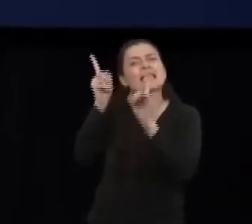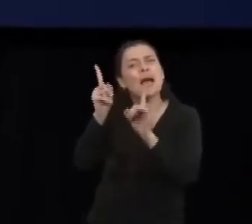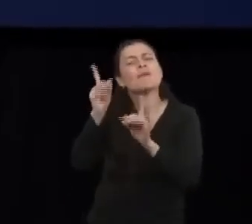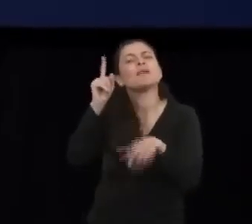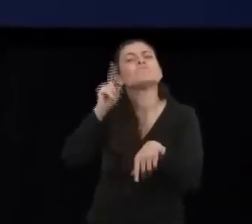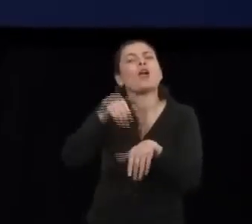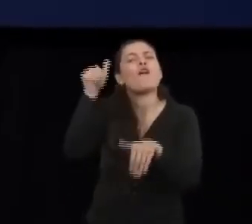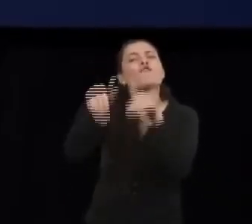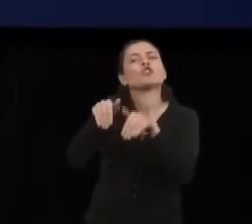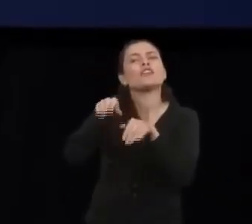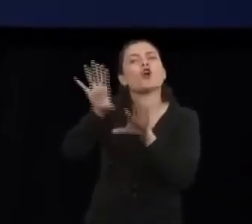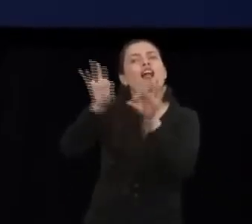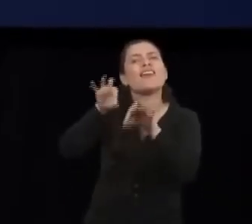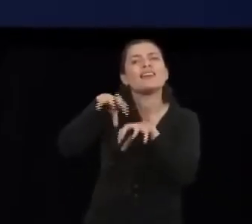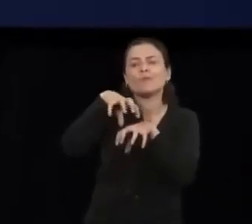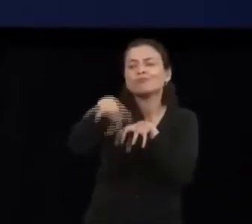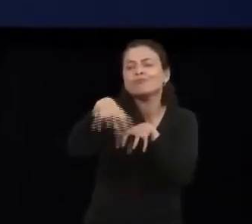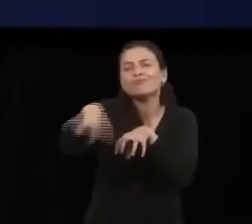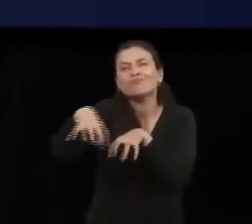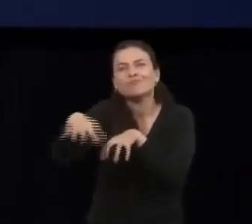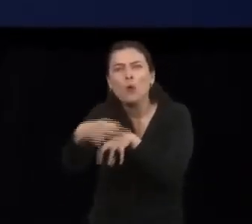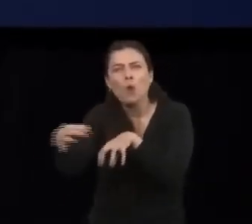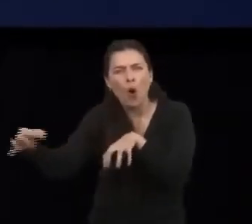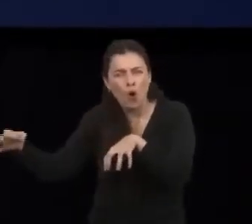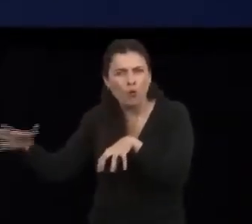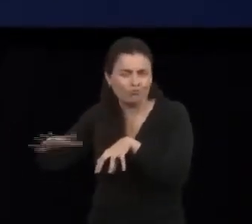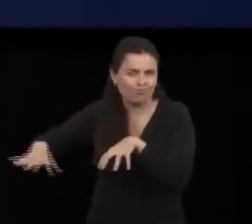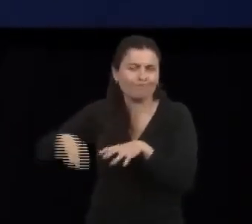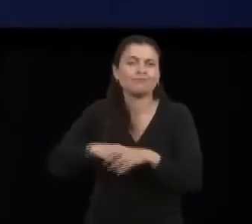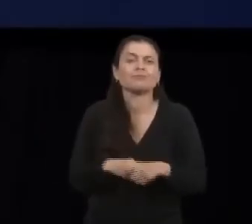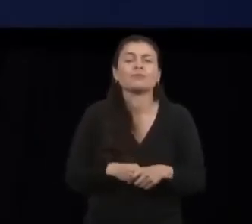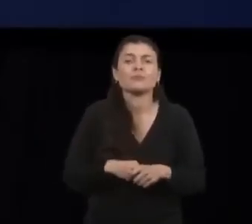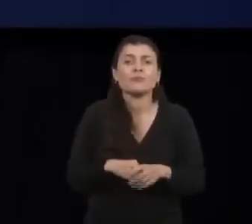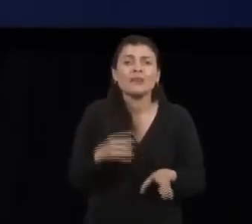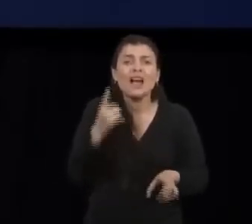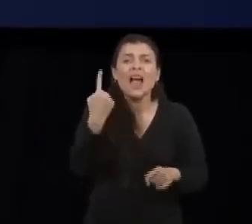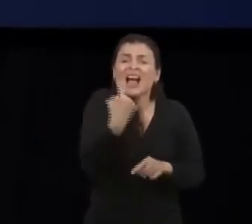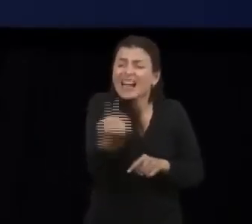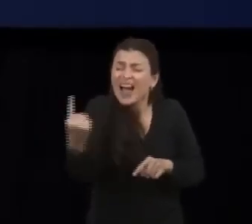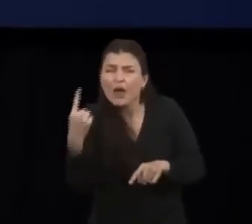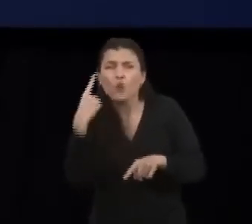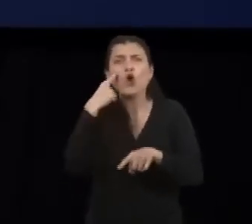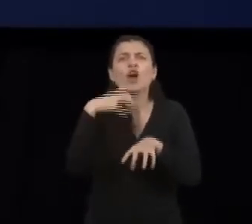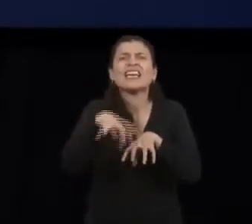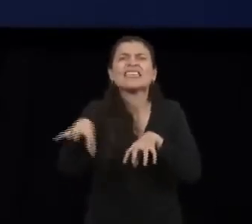consequently, where the intendants will be defending their business.